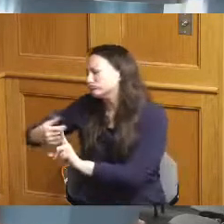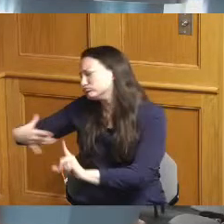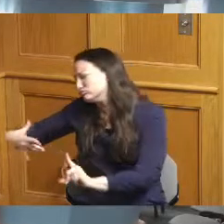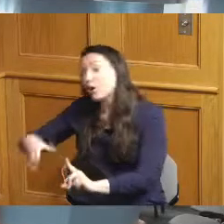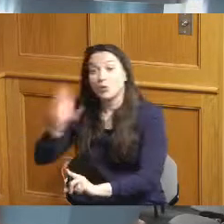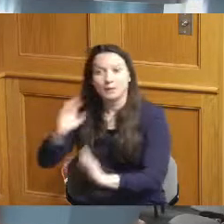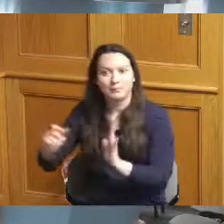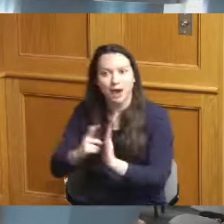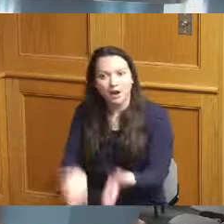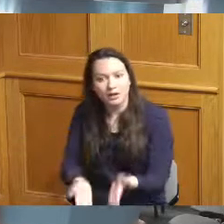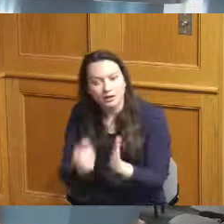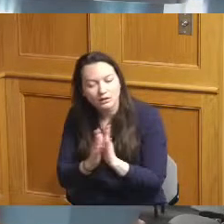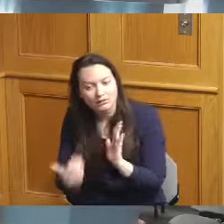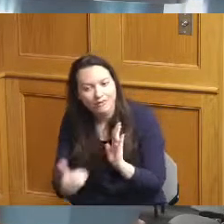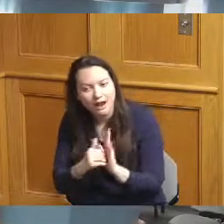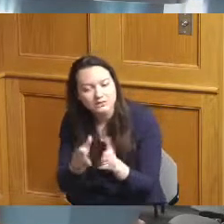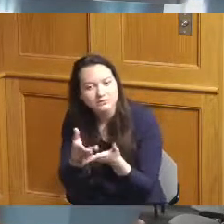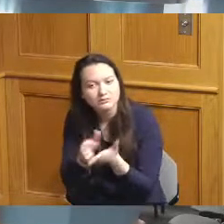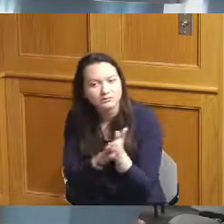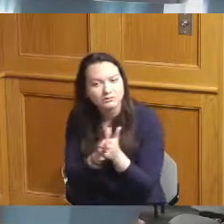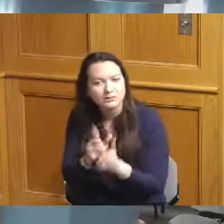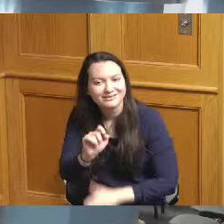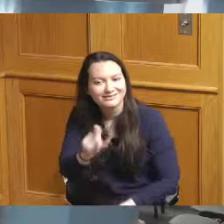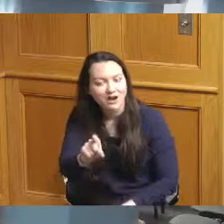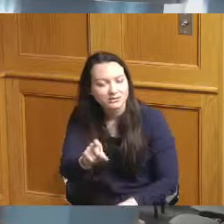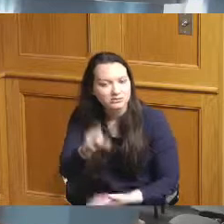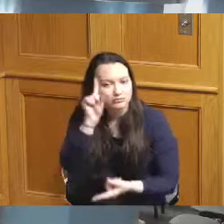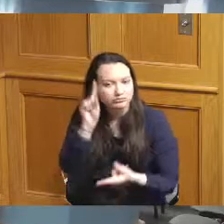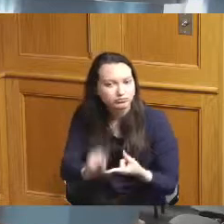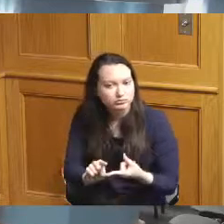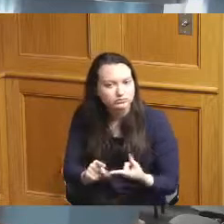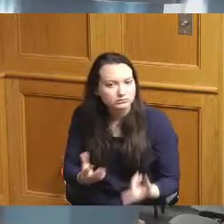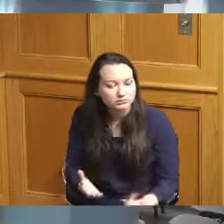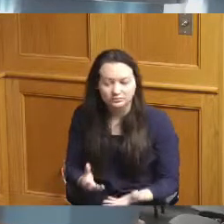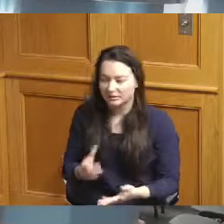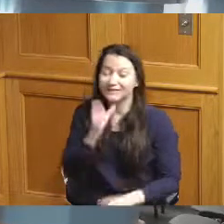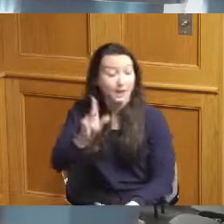be back for some type of incentive so I just want to make sure it's nothing personal against the